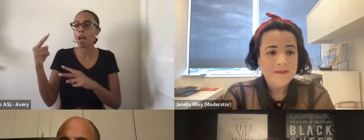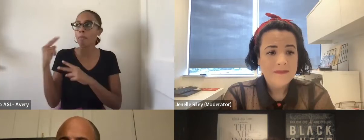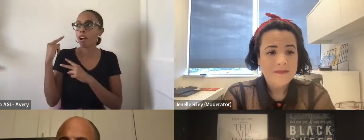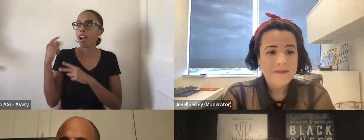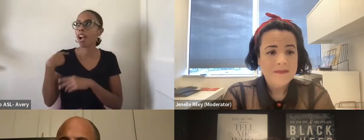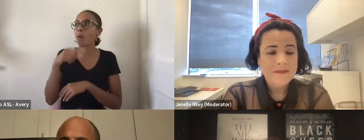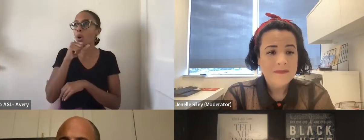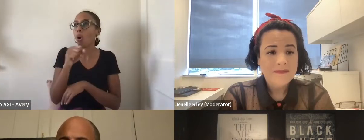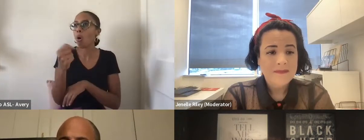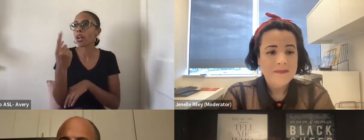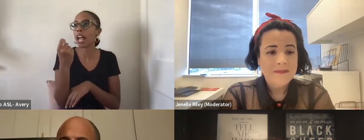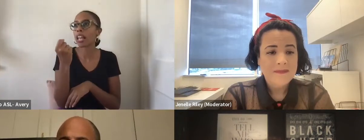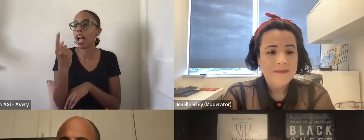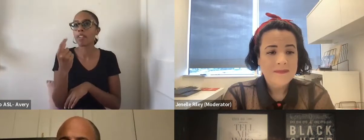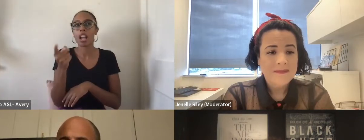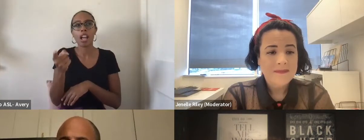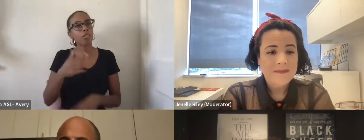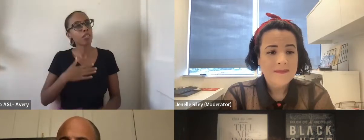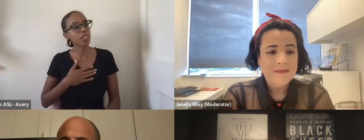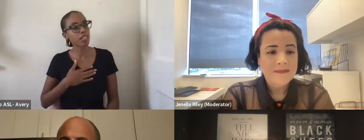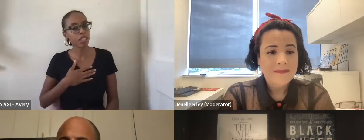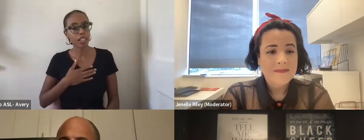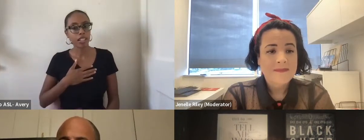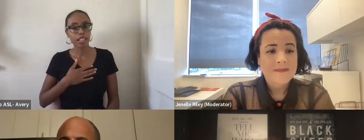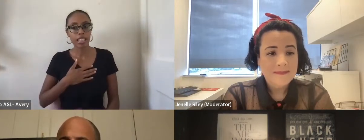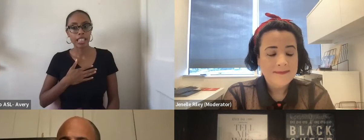outpouring of collected grief. There were grown men and women crying on the streets.